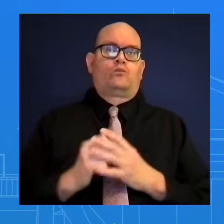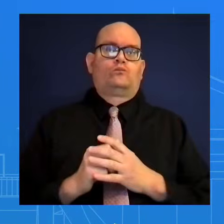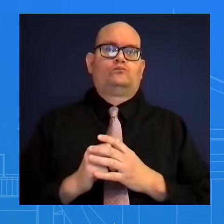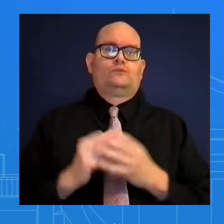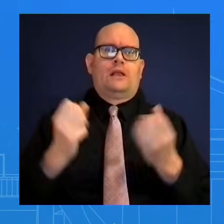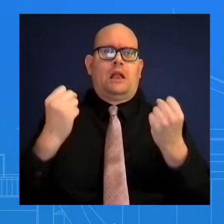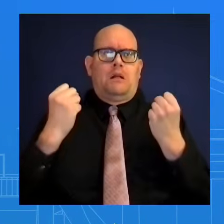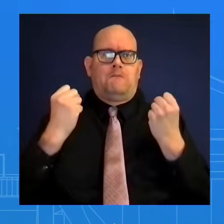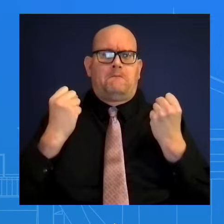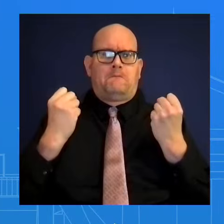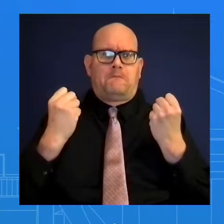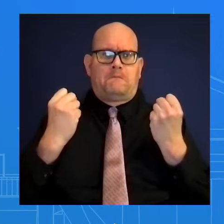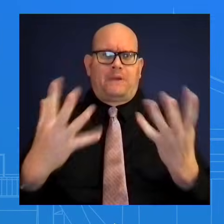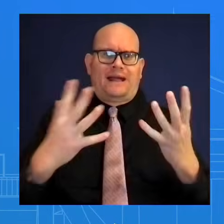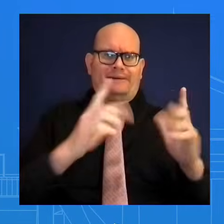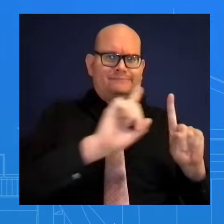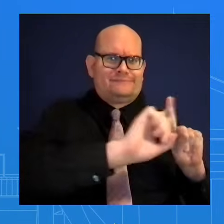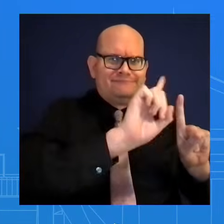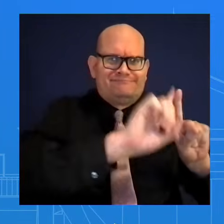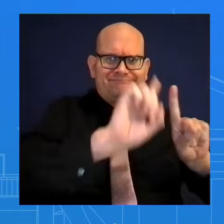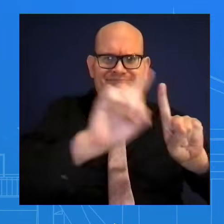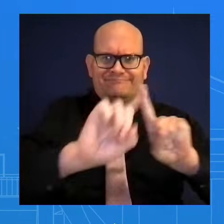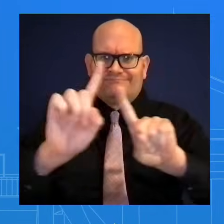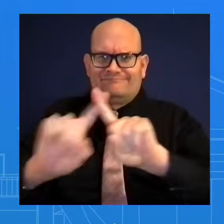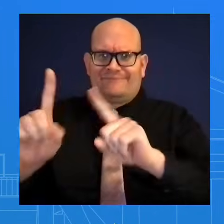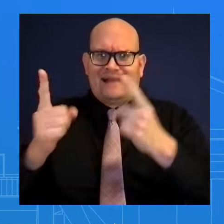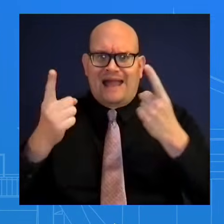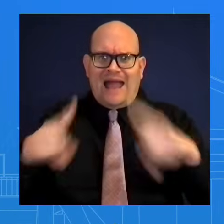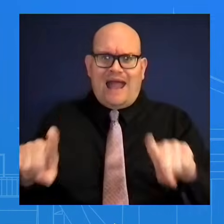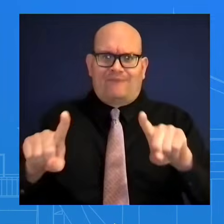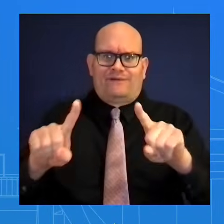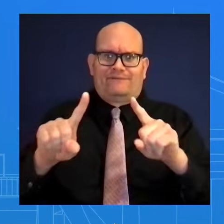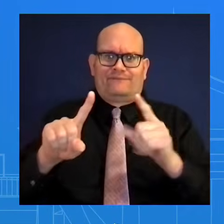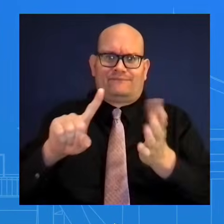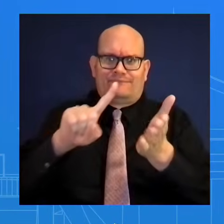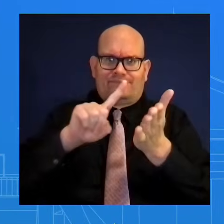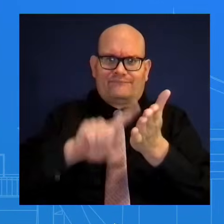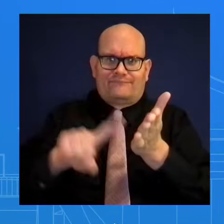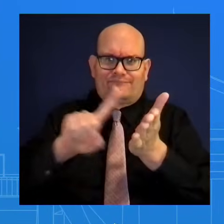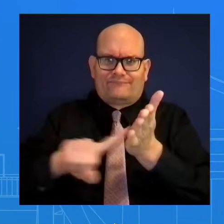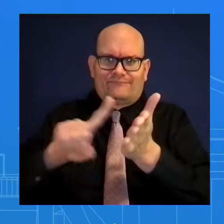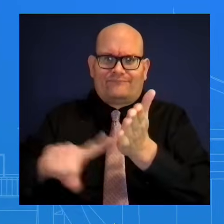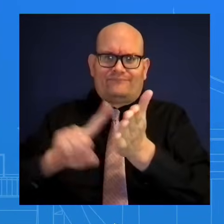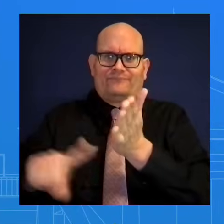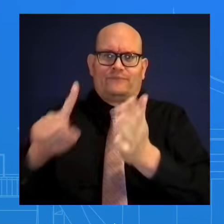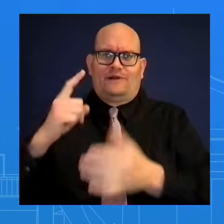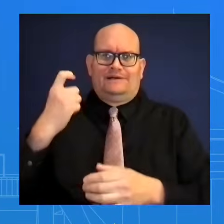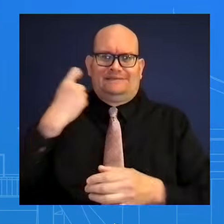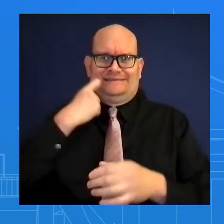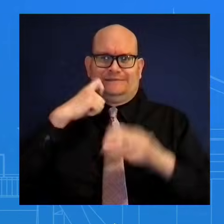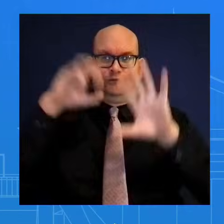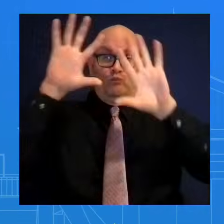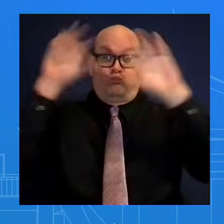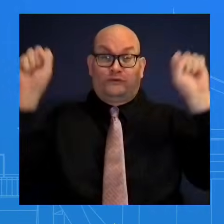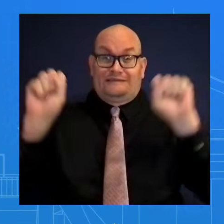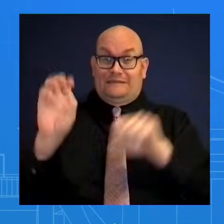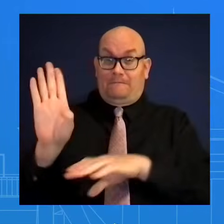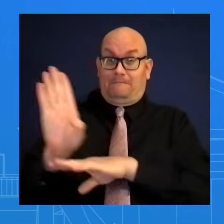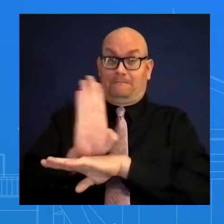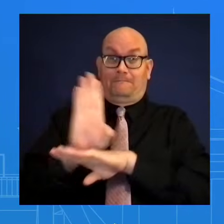investigations into the First Family's international business dealings recently. There is one committee trying to get an FBI file alleging that President Biden took bribes.